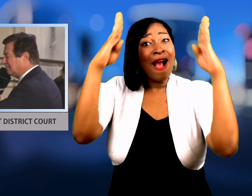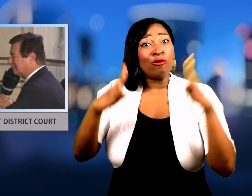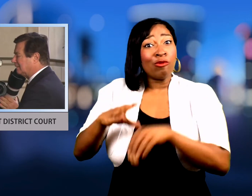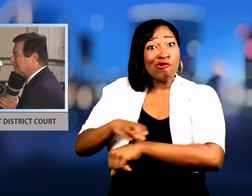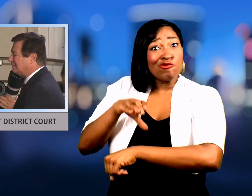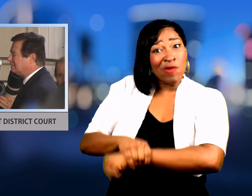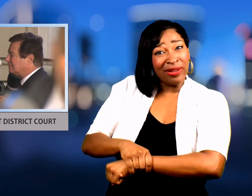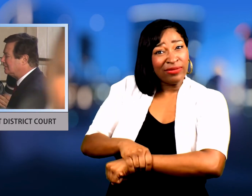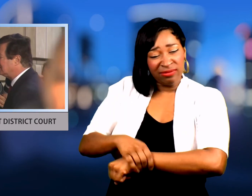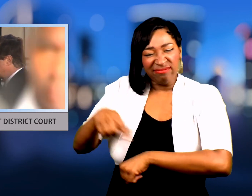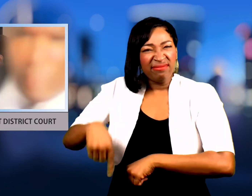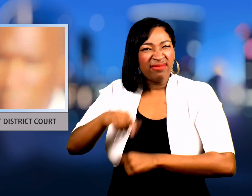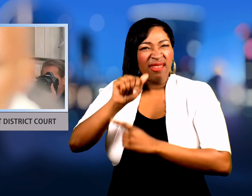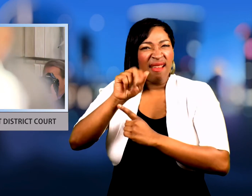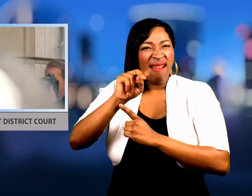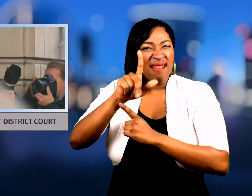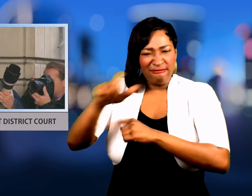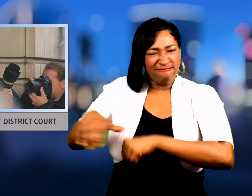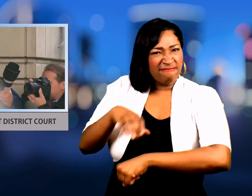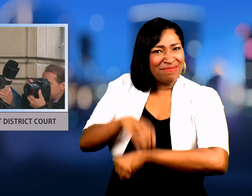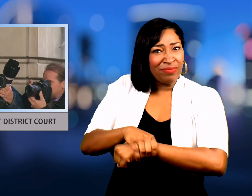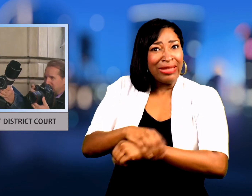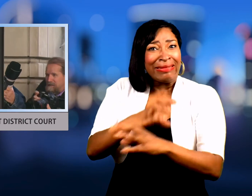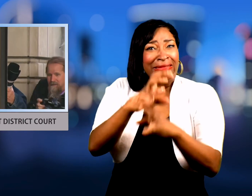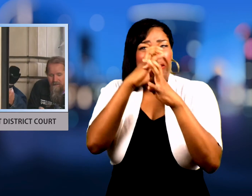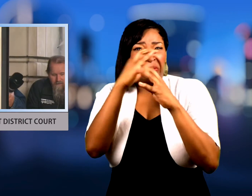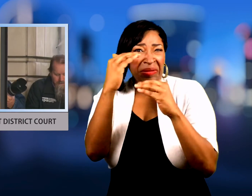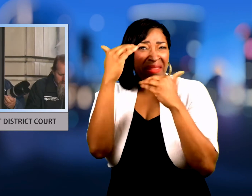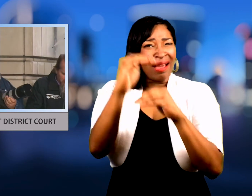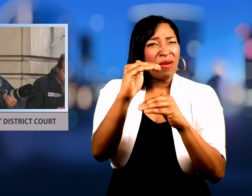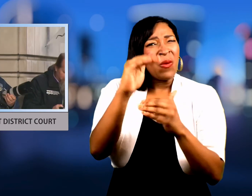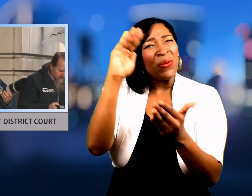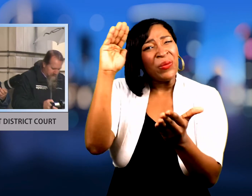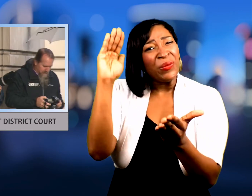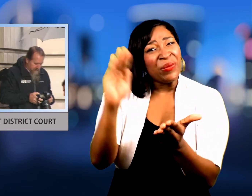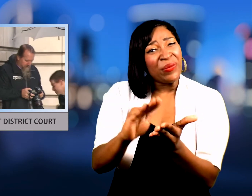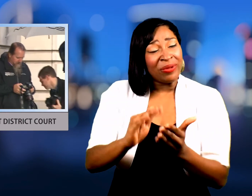restrictions on his house arrest.